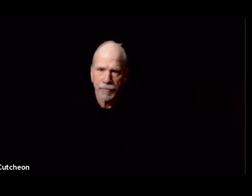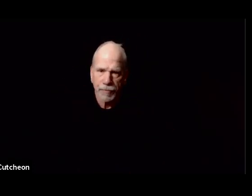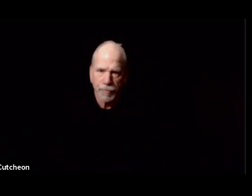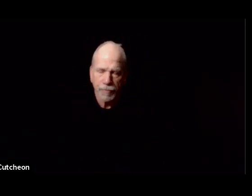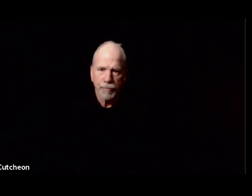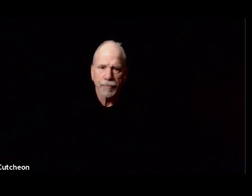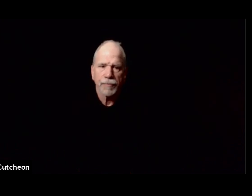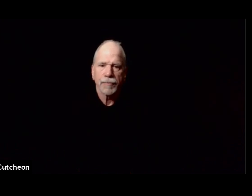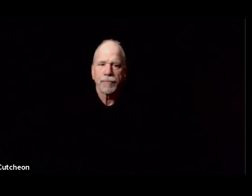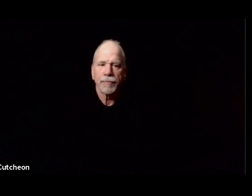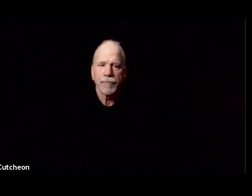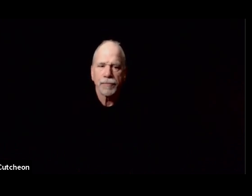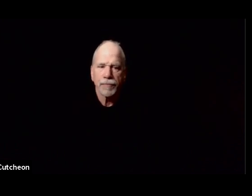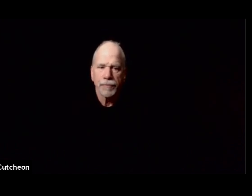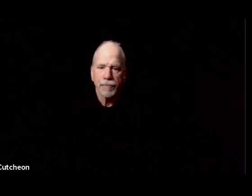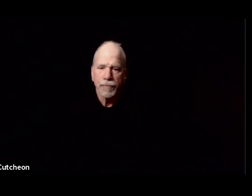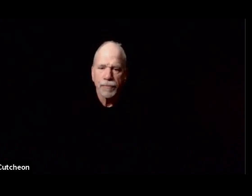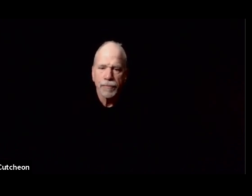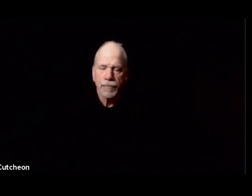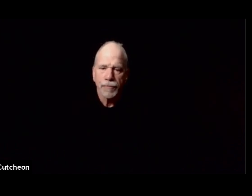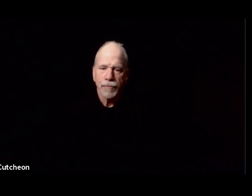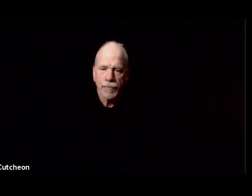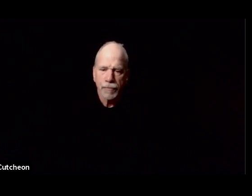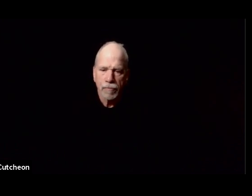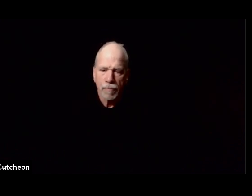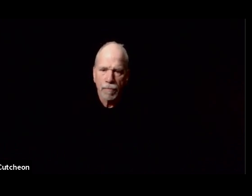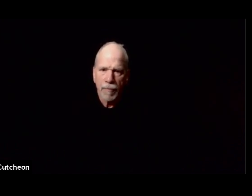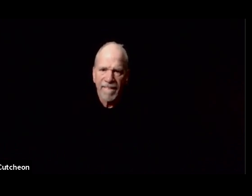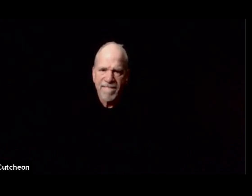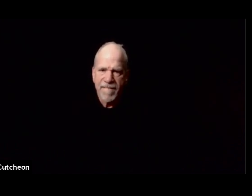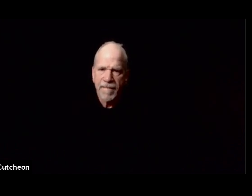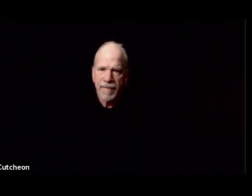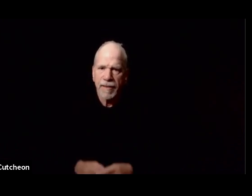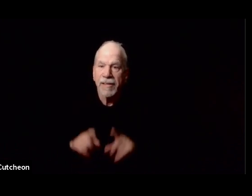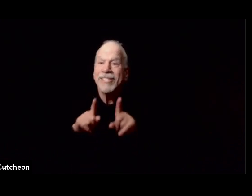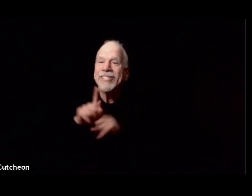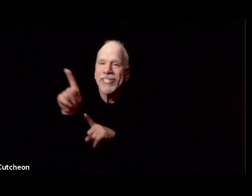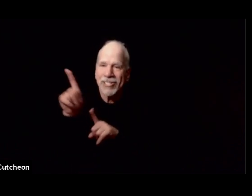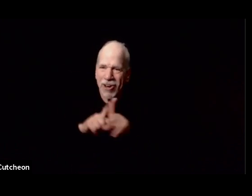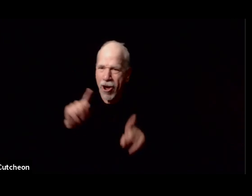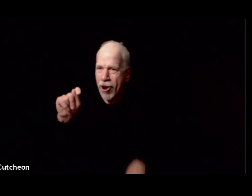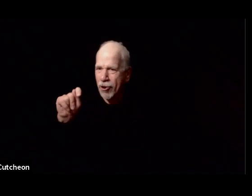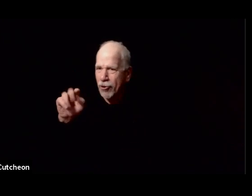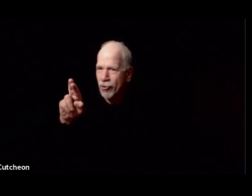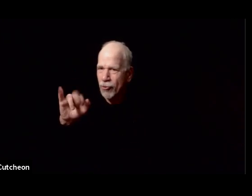the Star Tribune your line is open sir great thank you for taking this